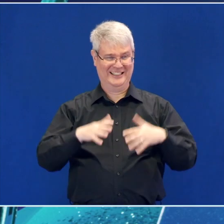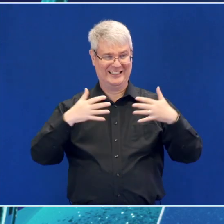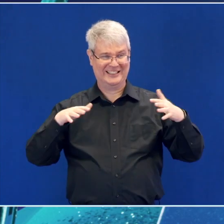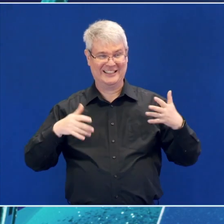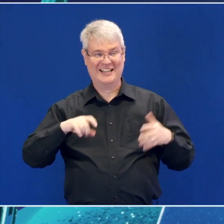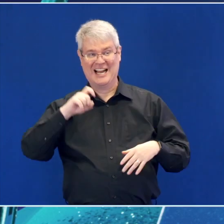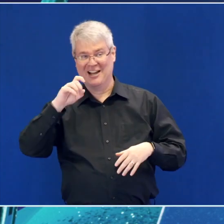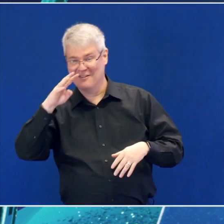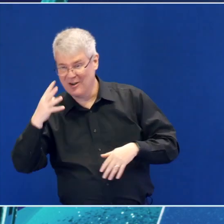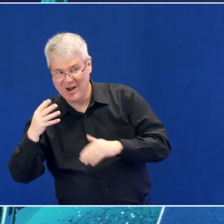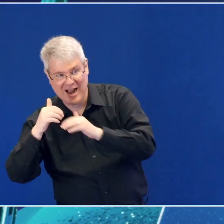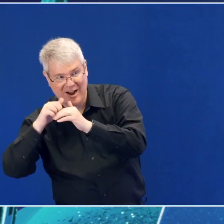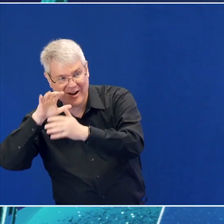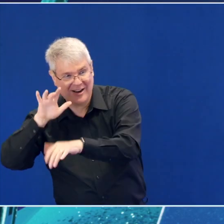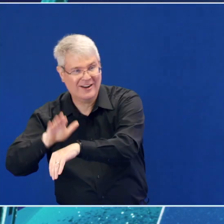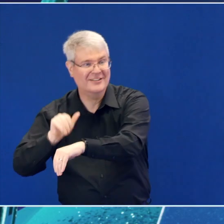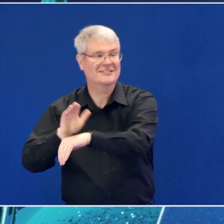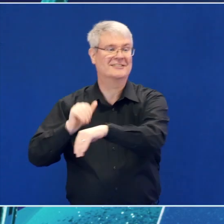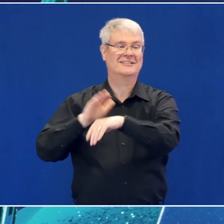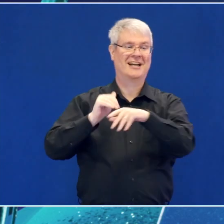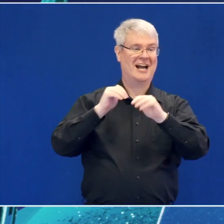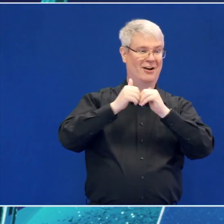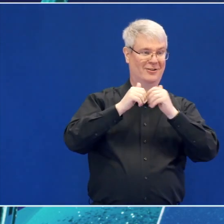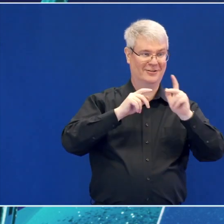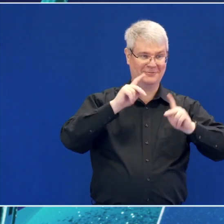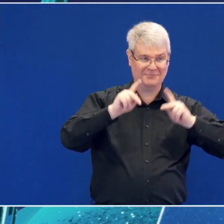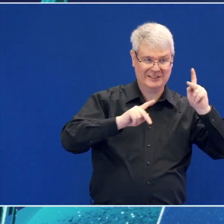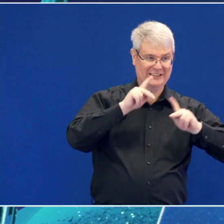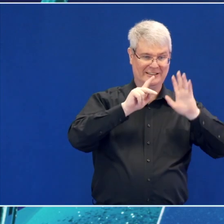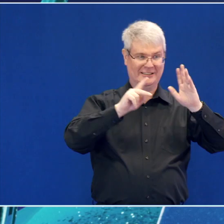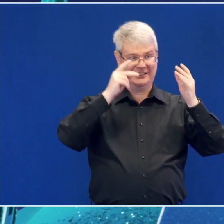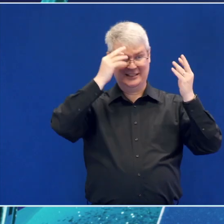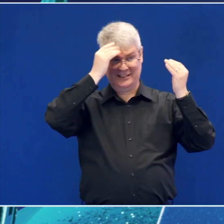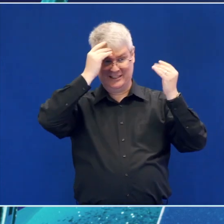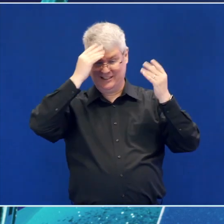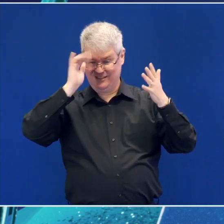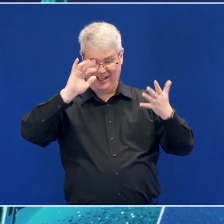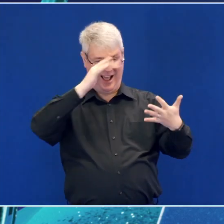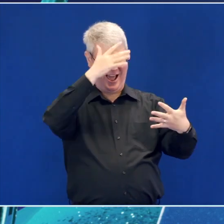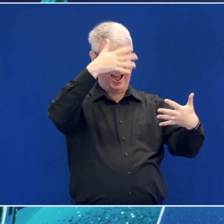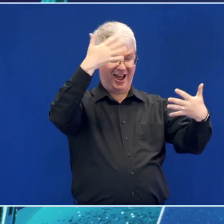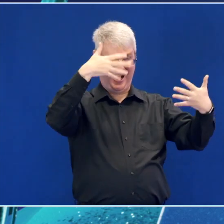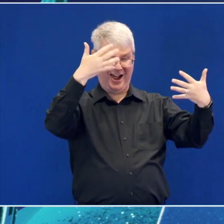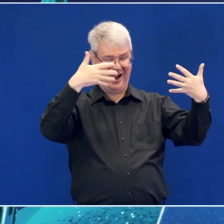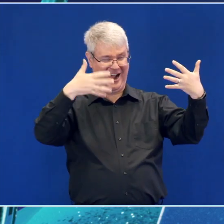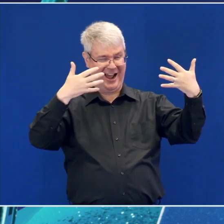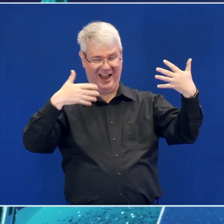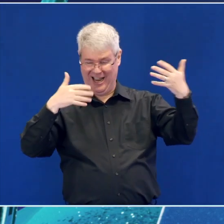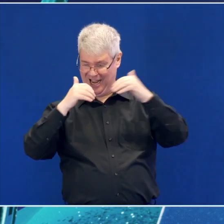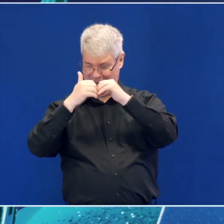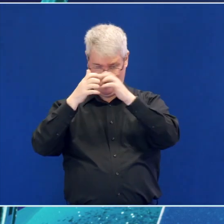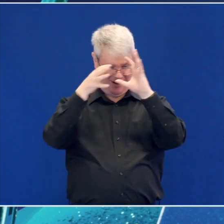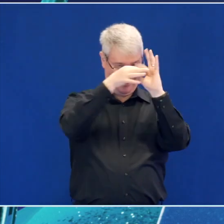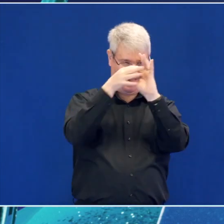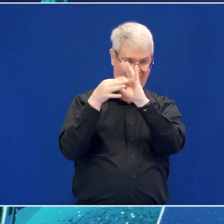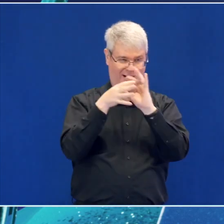How should people be thinking about all of these tools, and how they work together, and how to get the sort of most bang